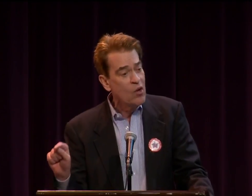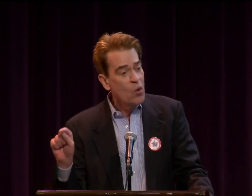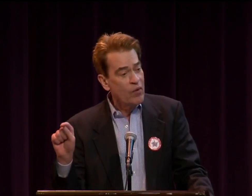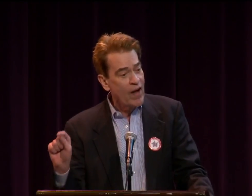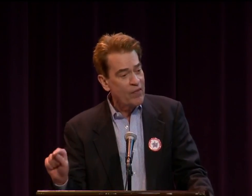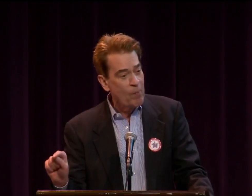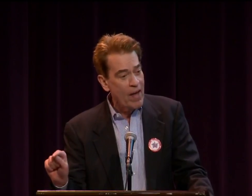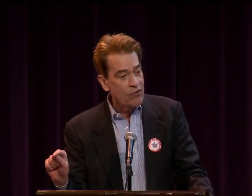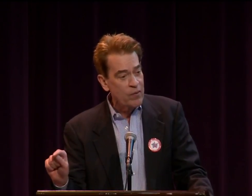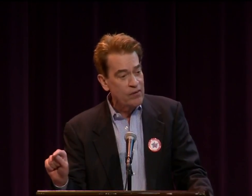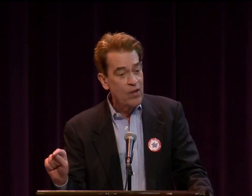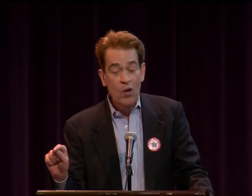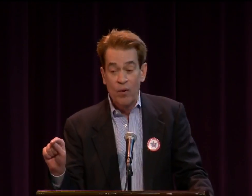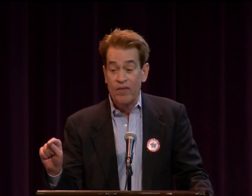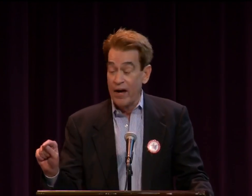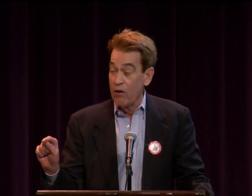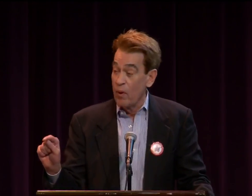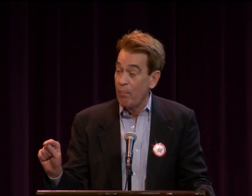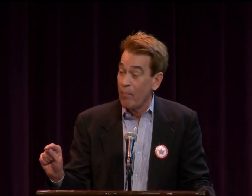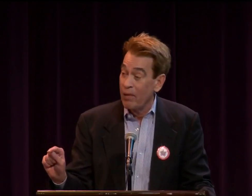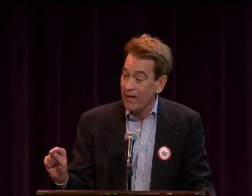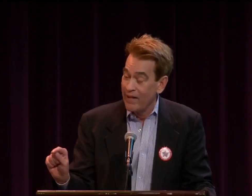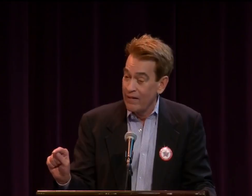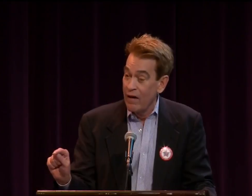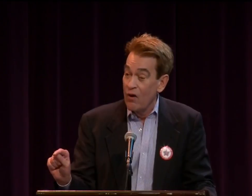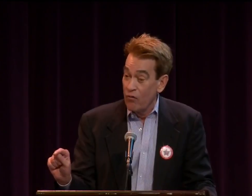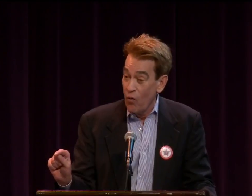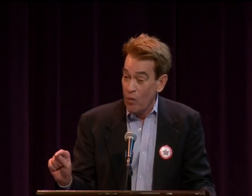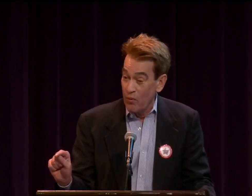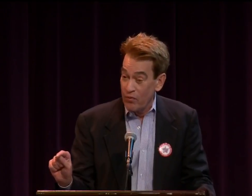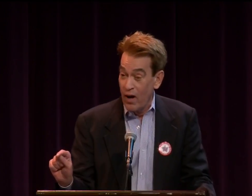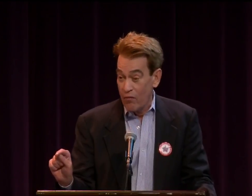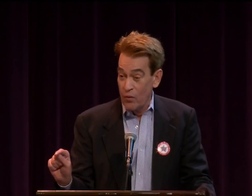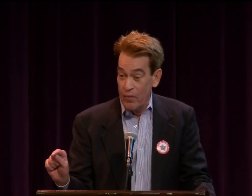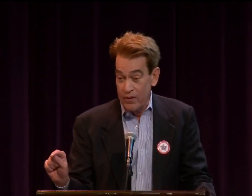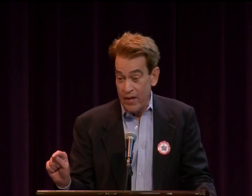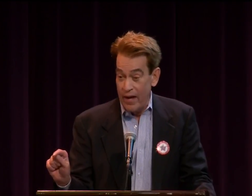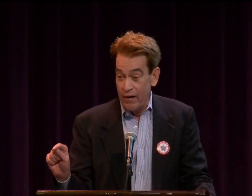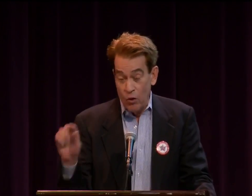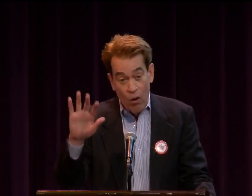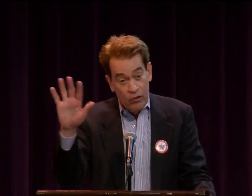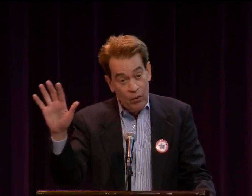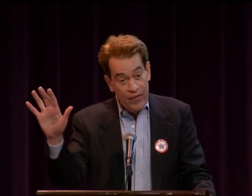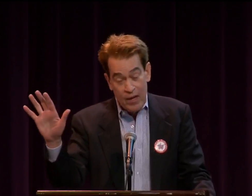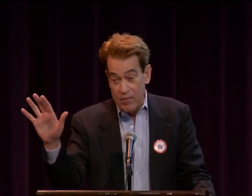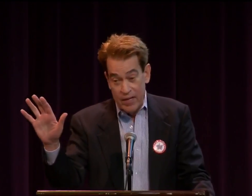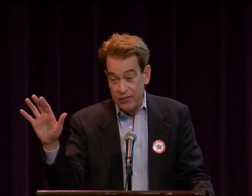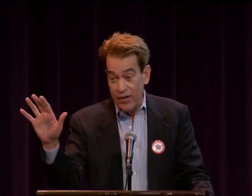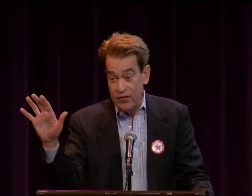US. WE HAVE GOT THE BOUNDARIES. WE HAVE GOT A REPUBLICAN FORM OF GOVERNMENT. AND YOU ALL KNOW WHAT THAT MEANS.